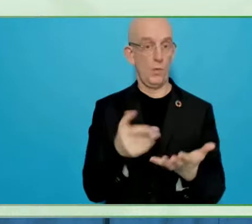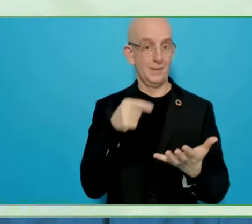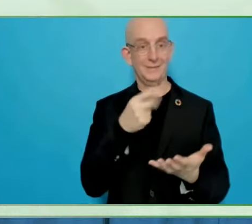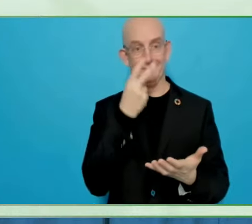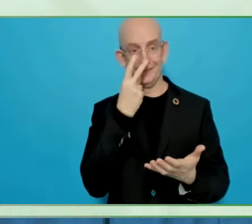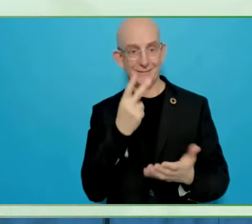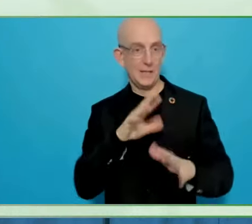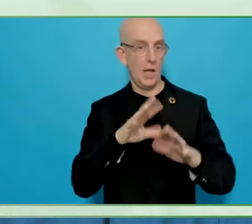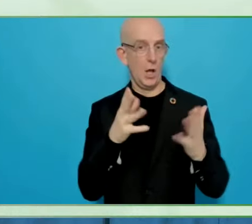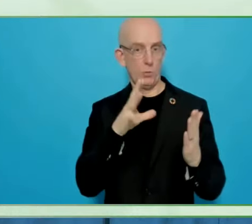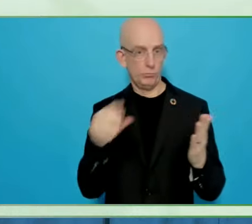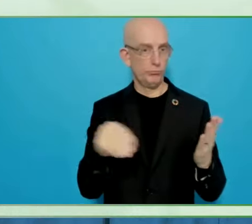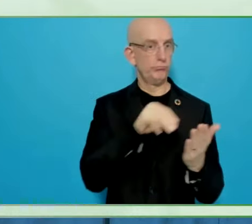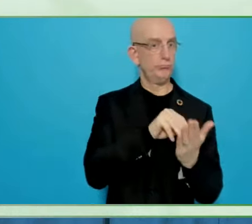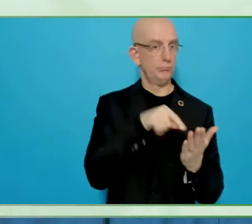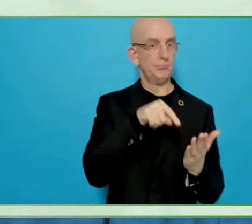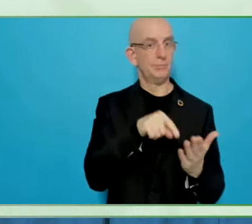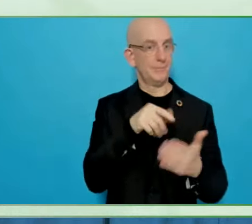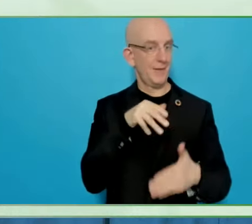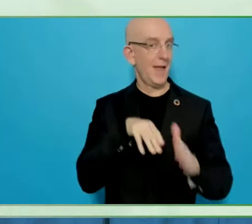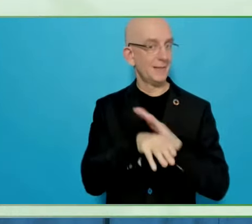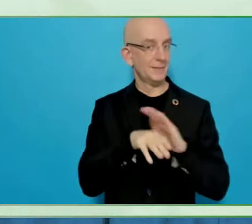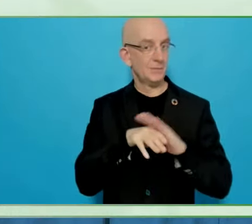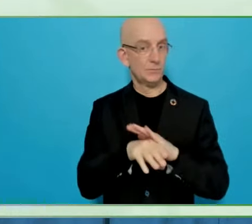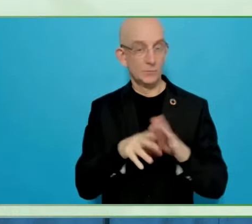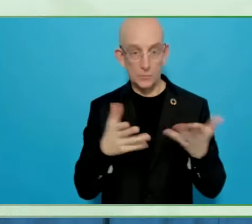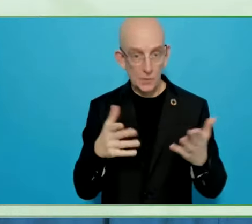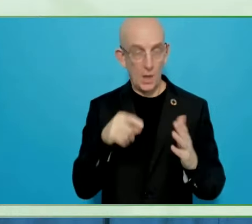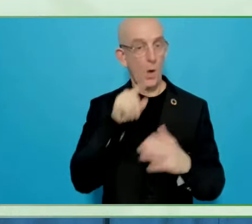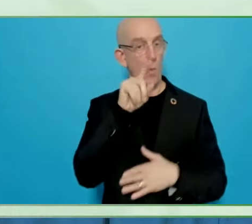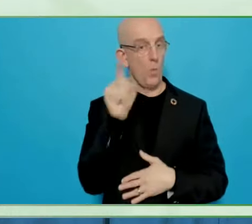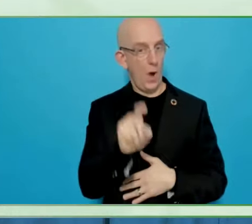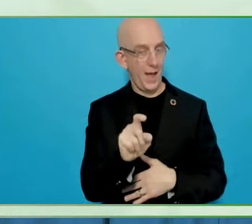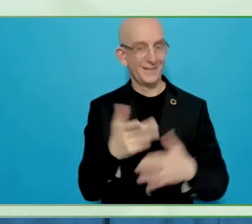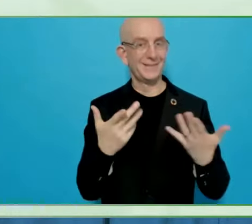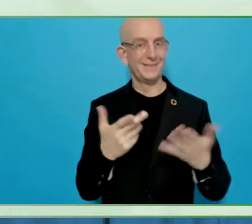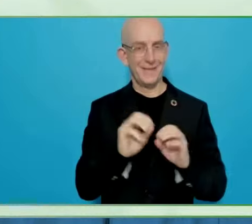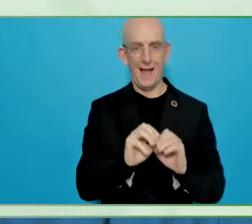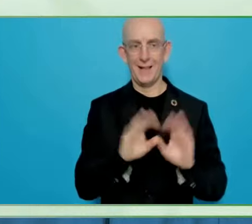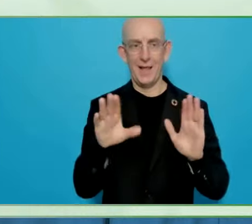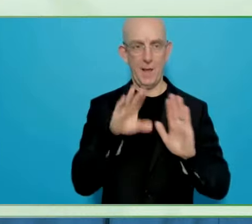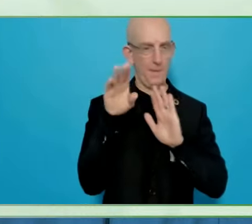invertible piece of legislation in which we have authority checking we